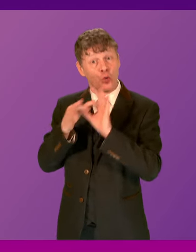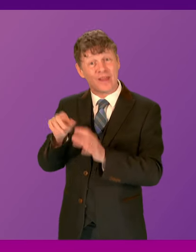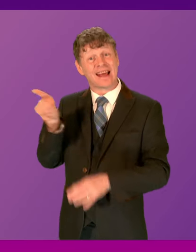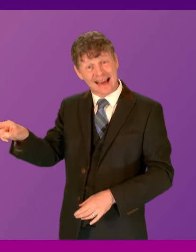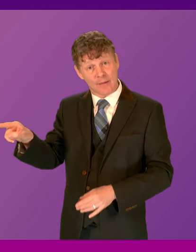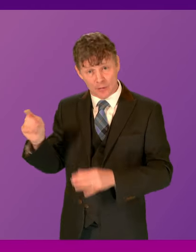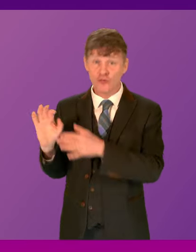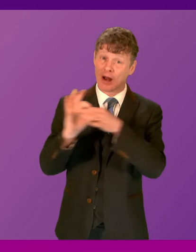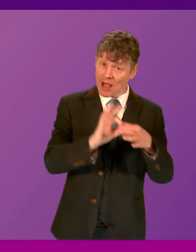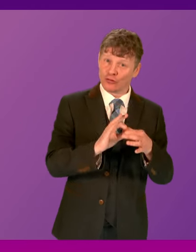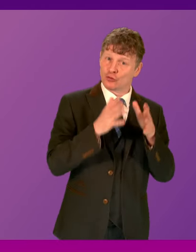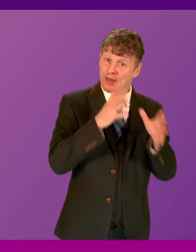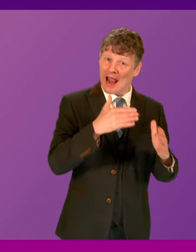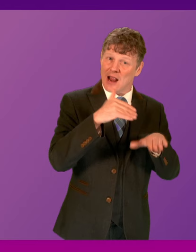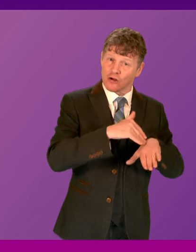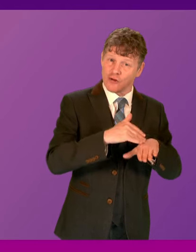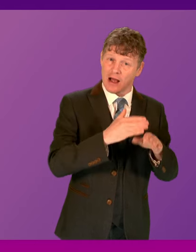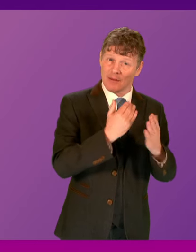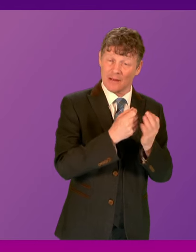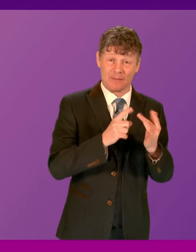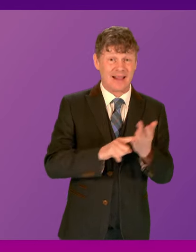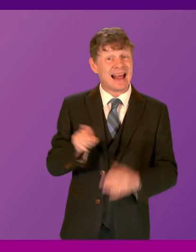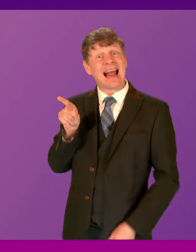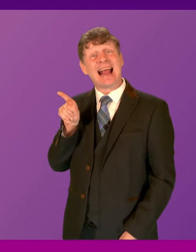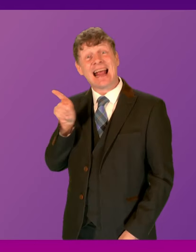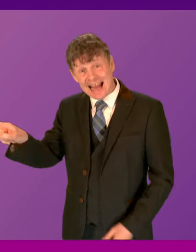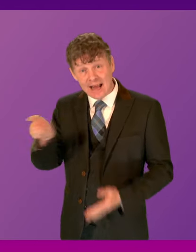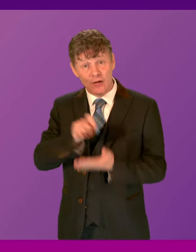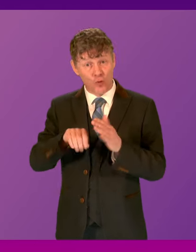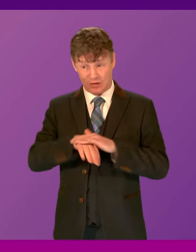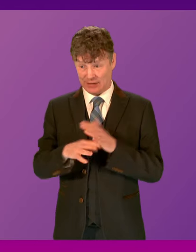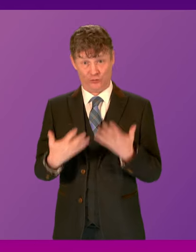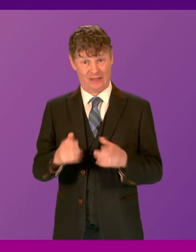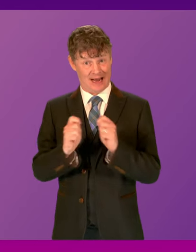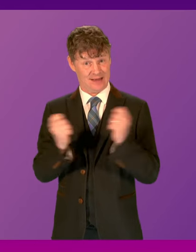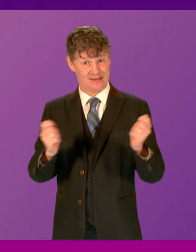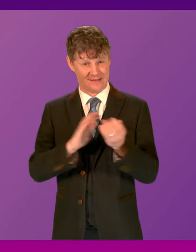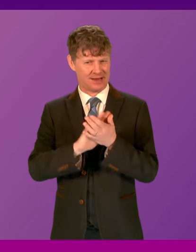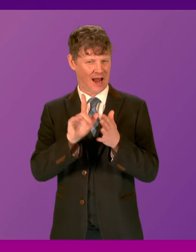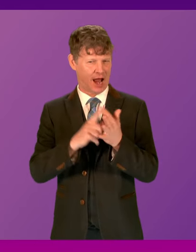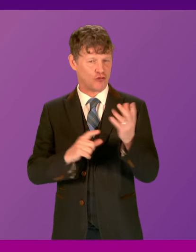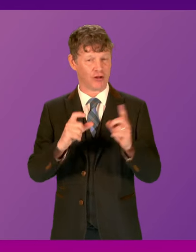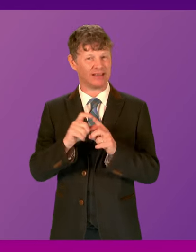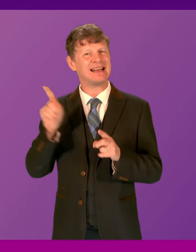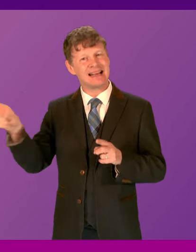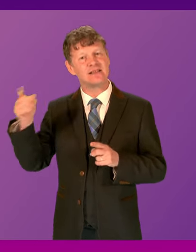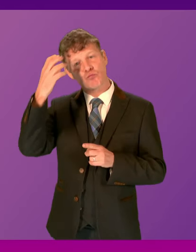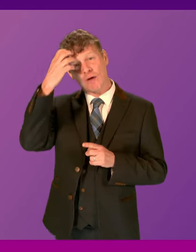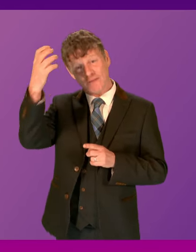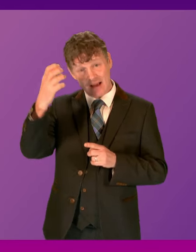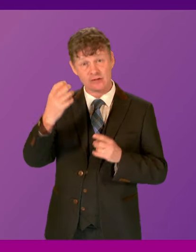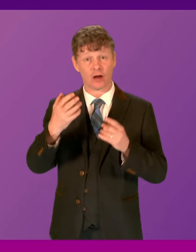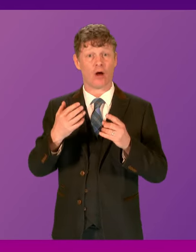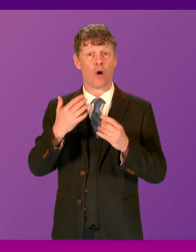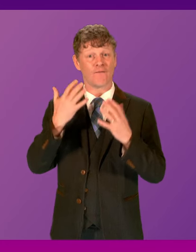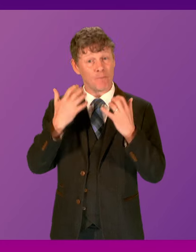Crime and Public Order Bill, and he is a professor of public law. In The Herald today he writes: